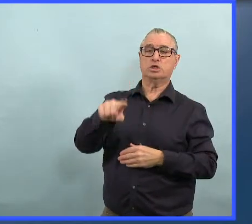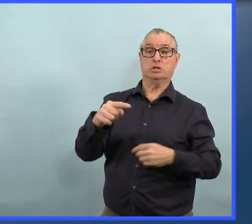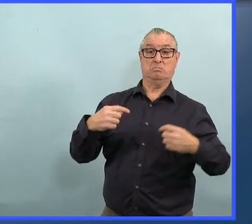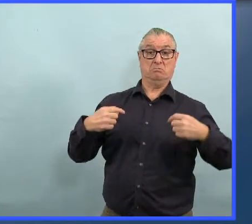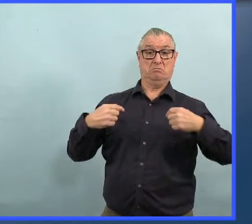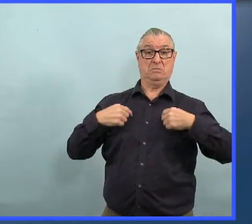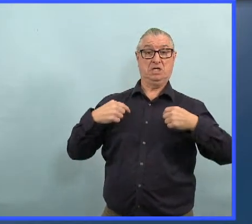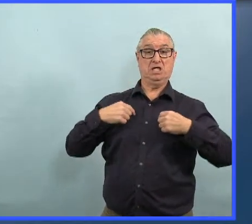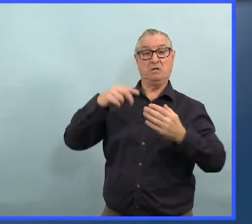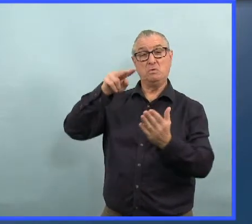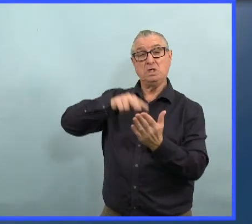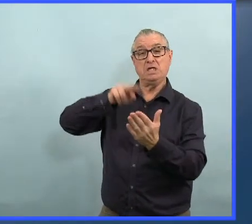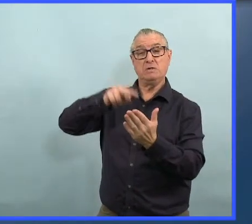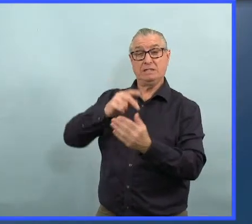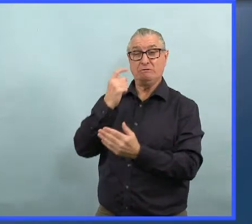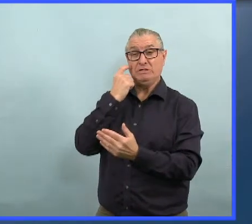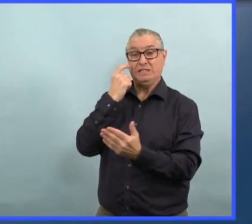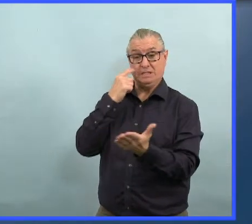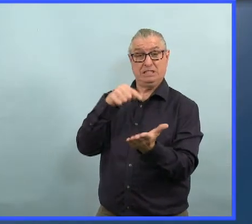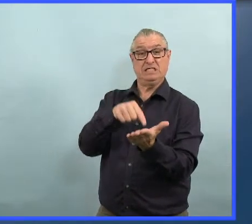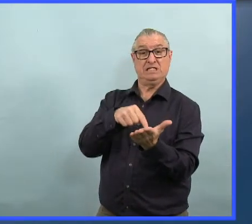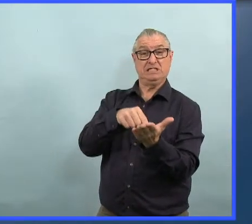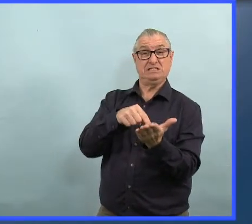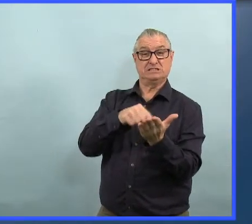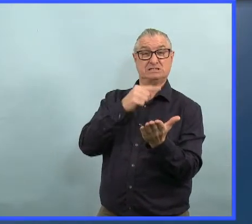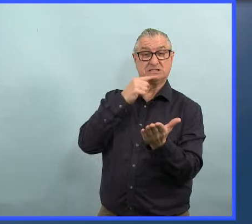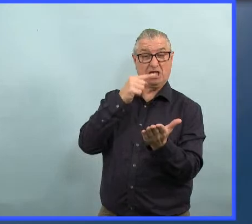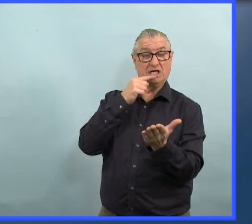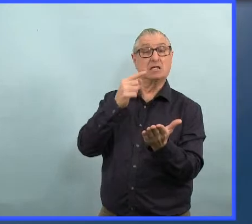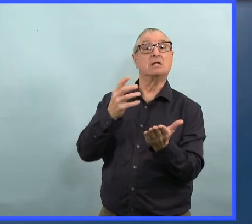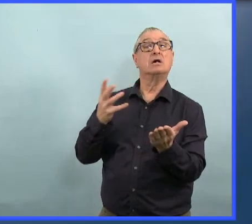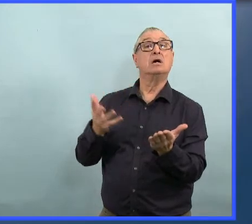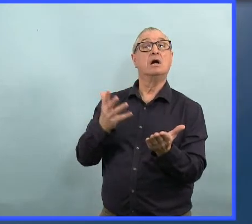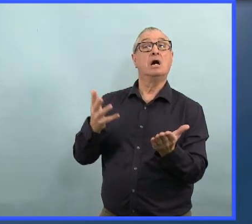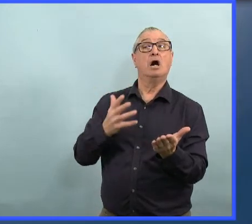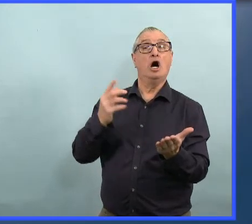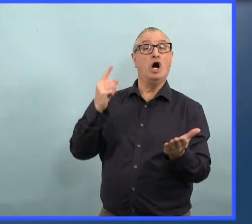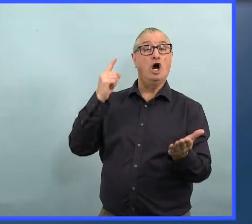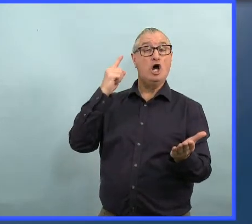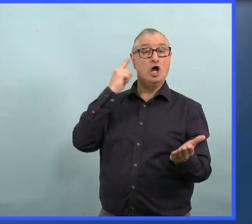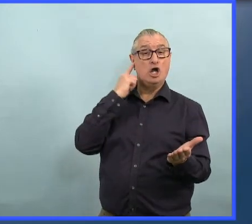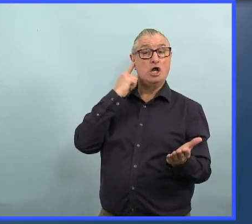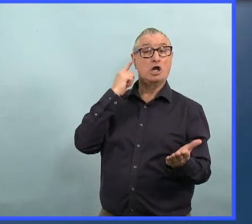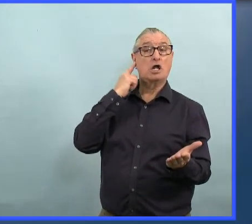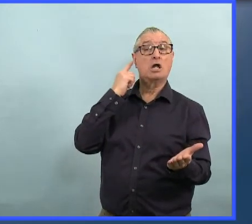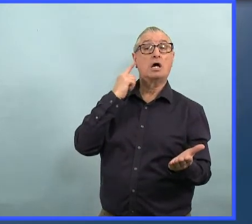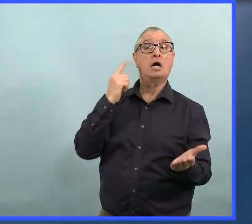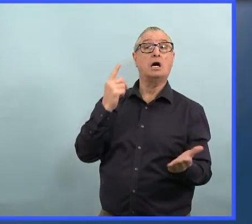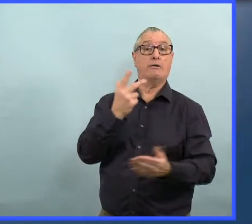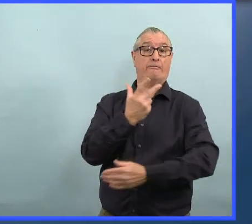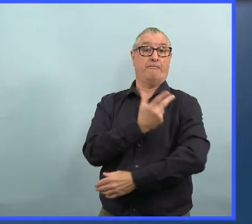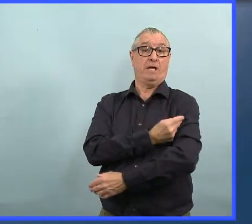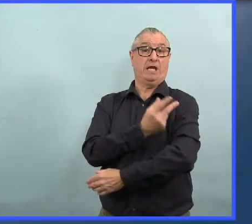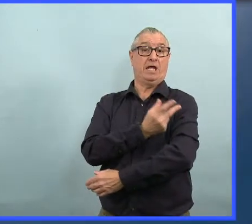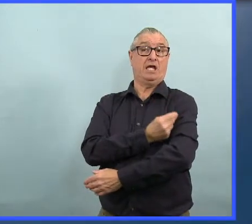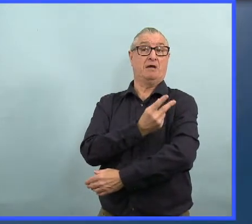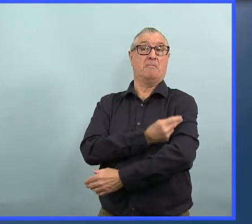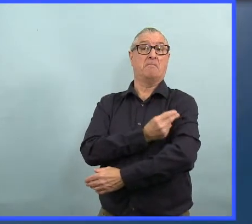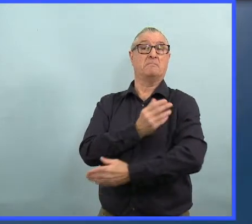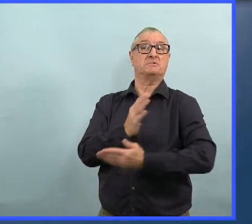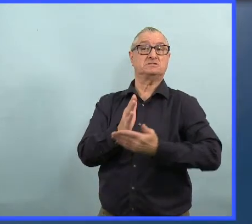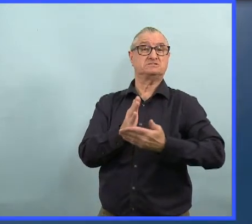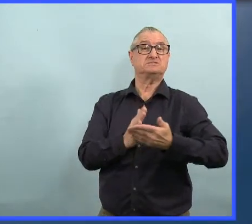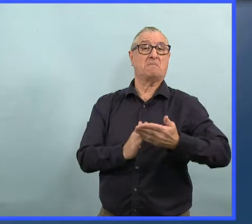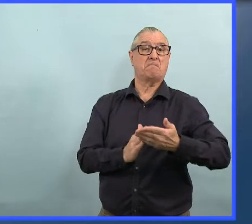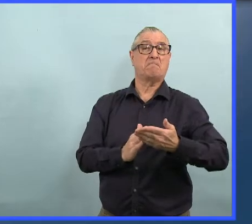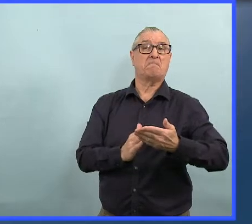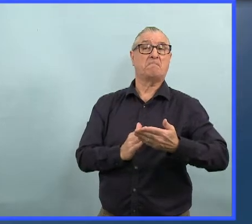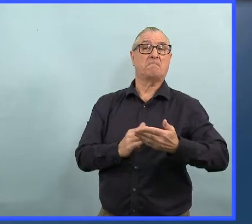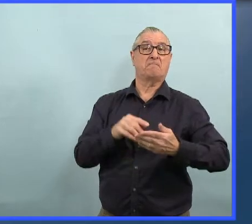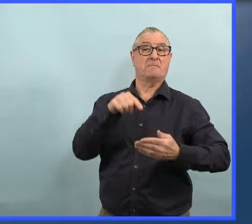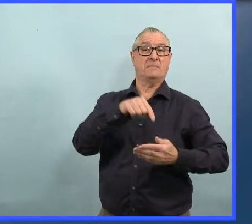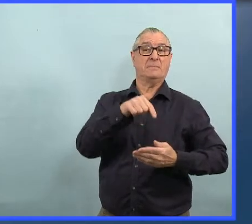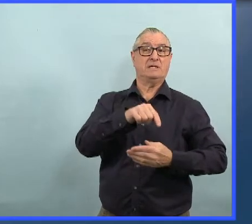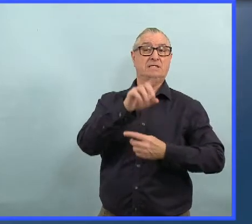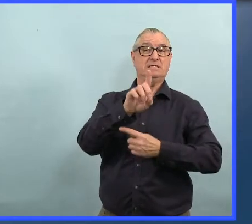about uh there some vaccines are looking at maybe uh targeting the dna within the covet virus rather